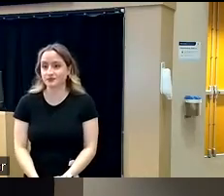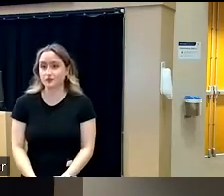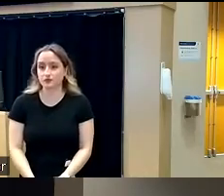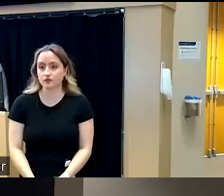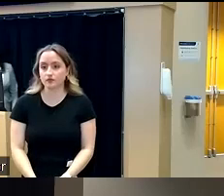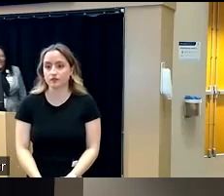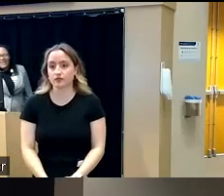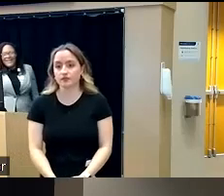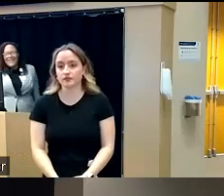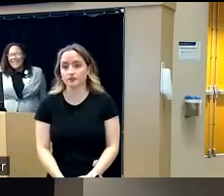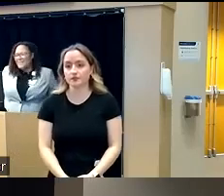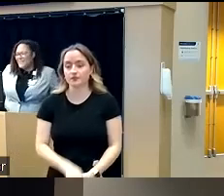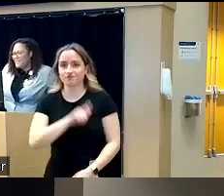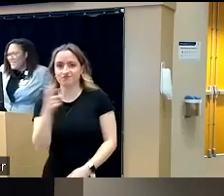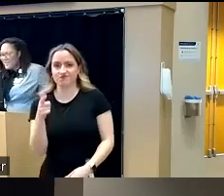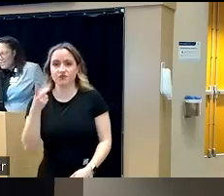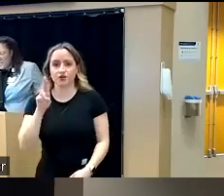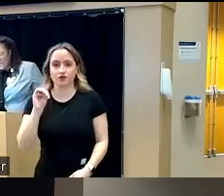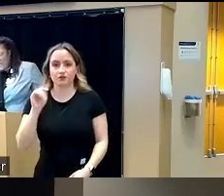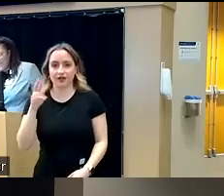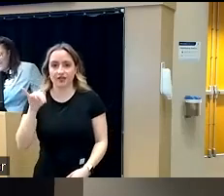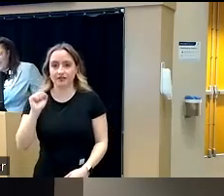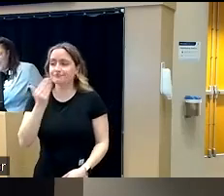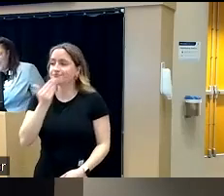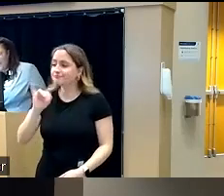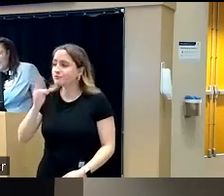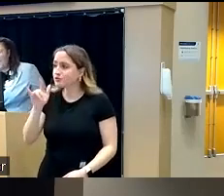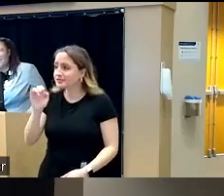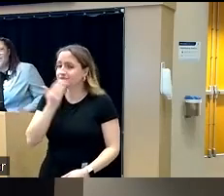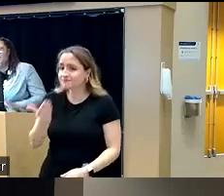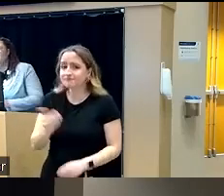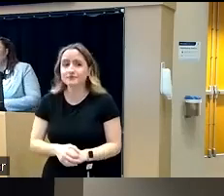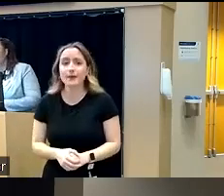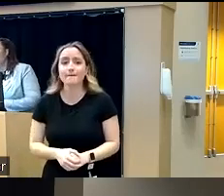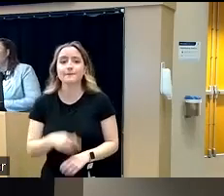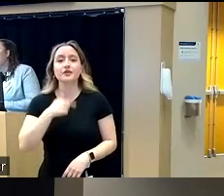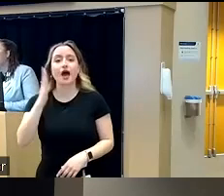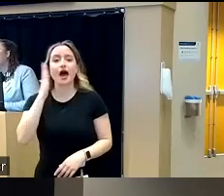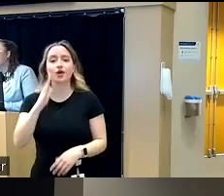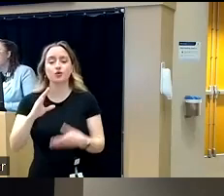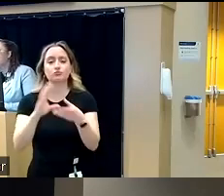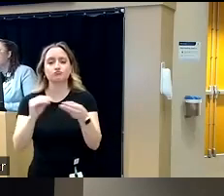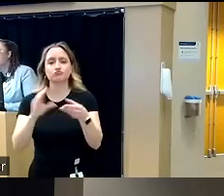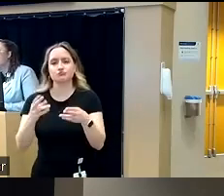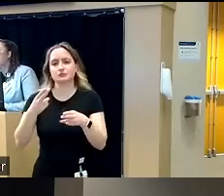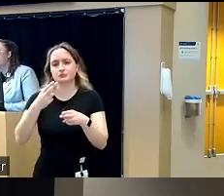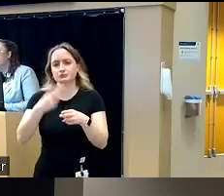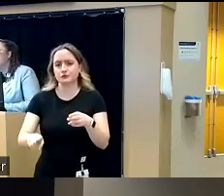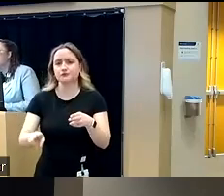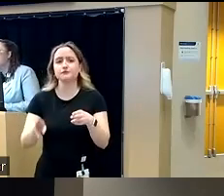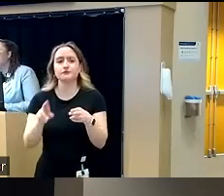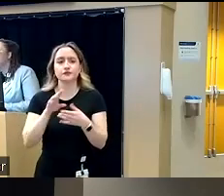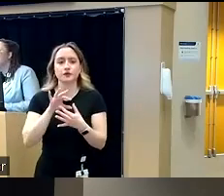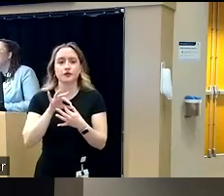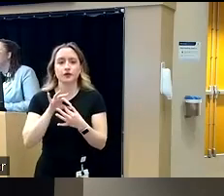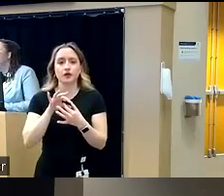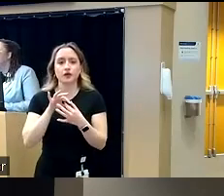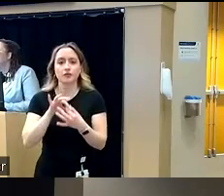um thank you Julie so I'm going to speak briefly about um uh first the need for